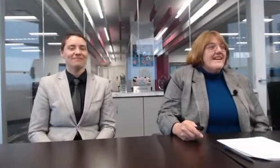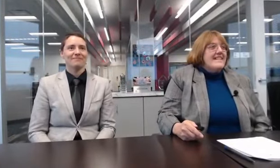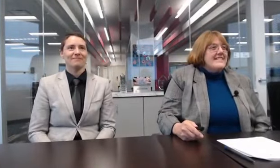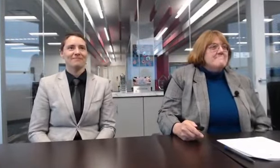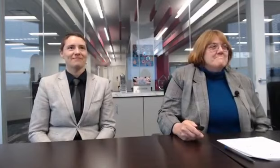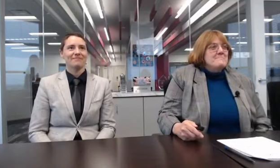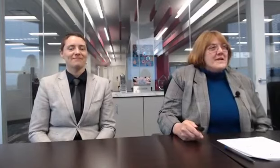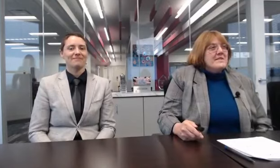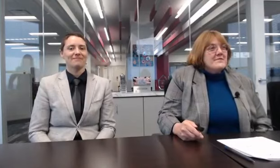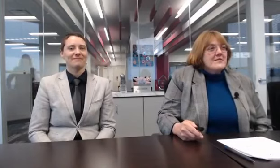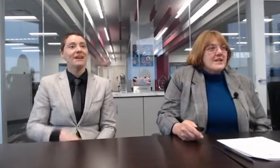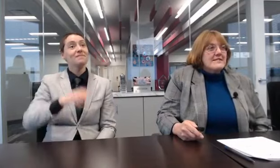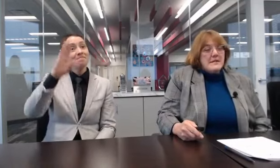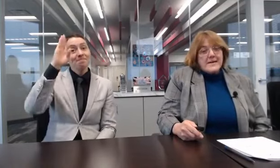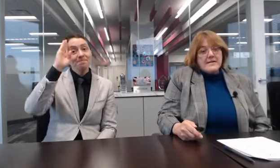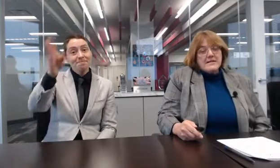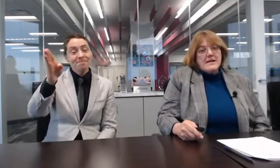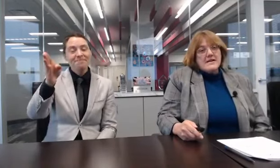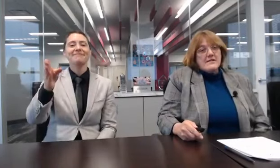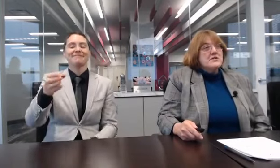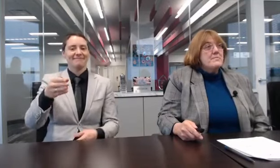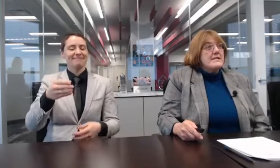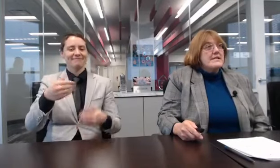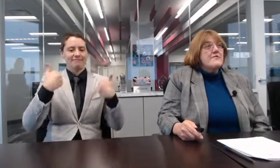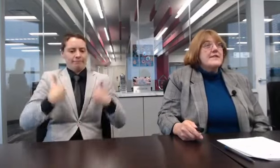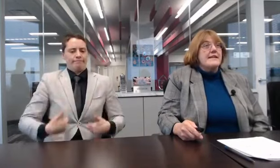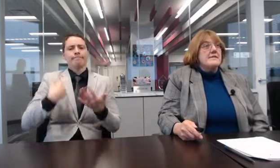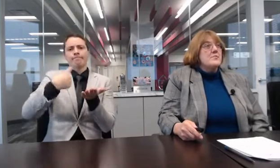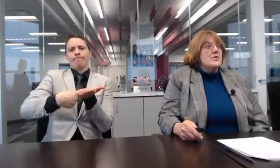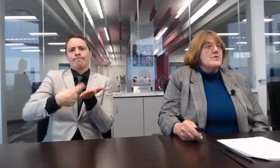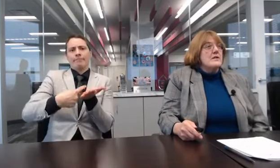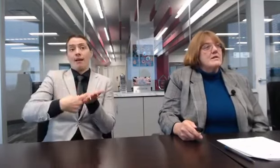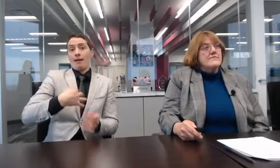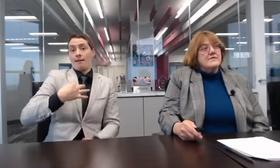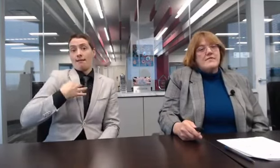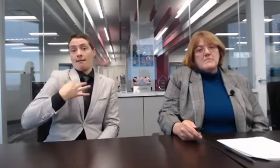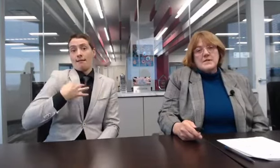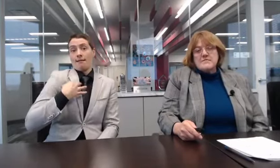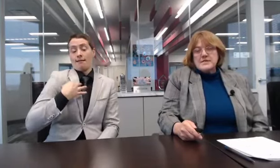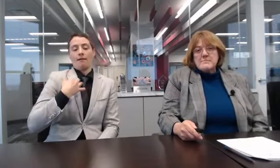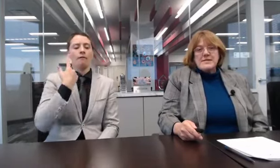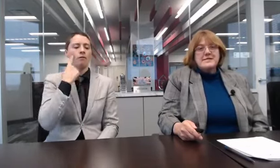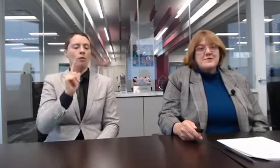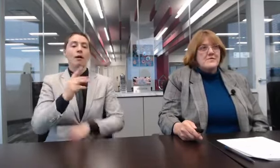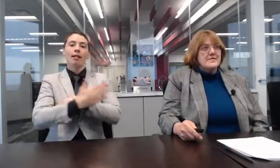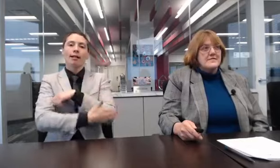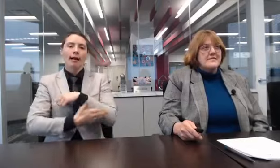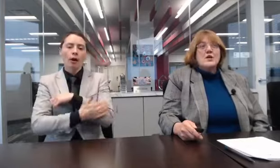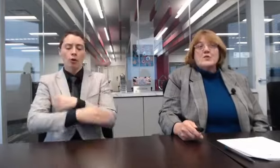Hi, I'm here to talk about eligibility for County Board of Developmental Disability services,